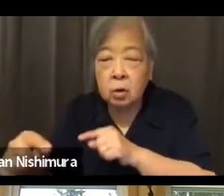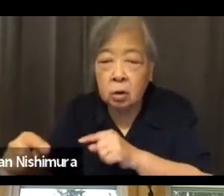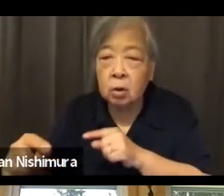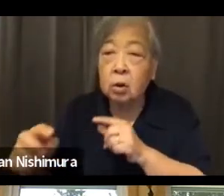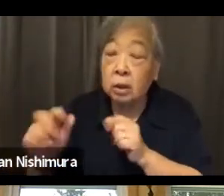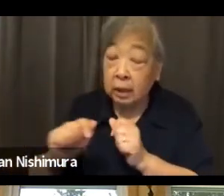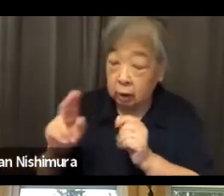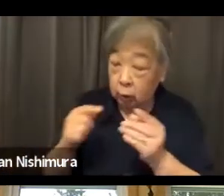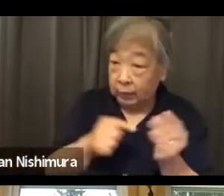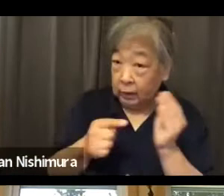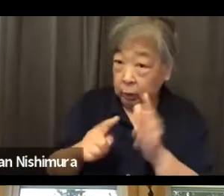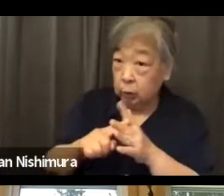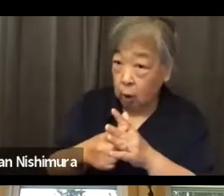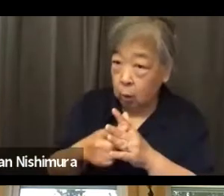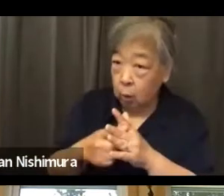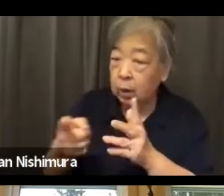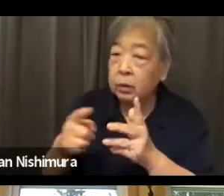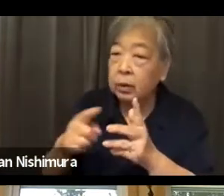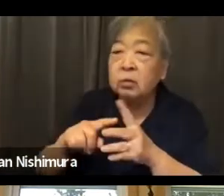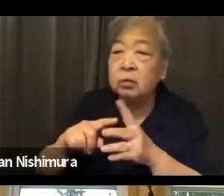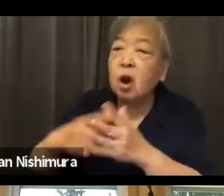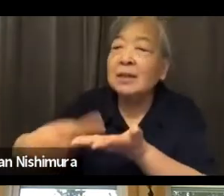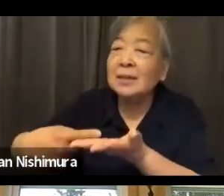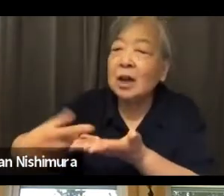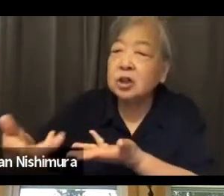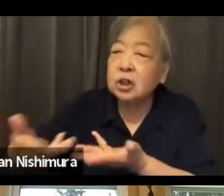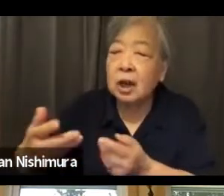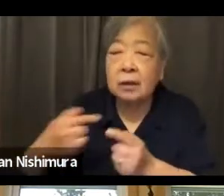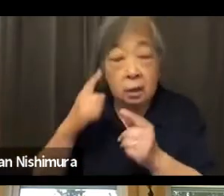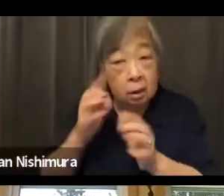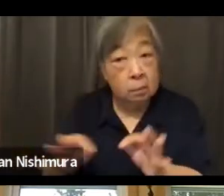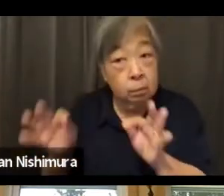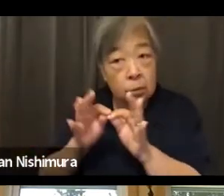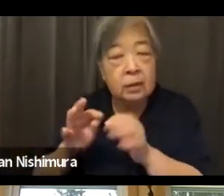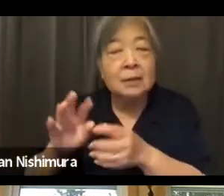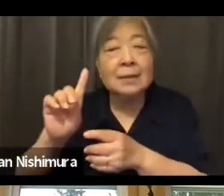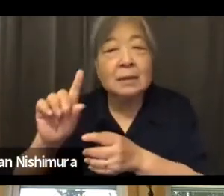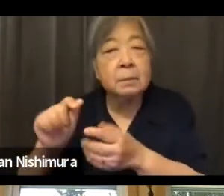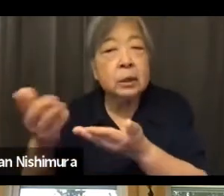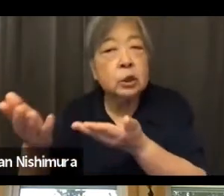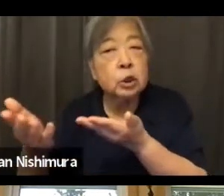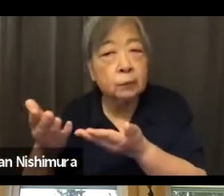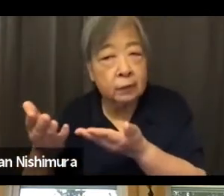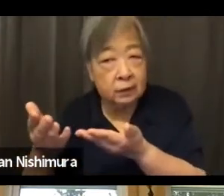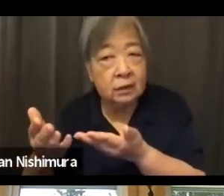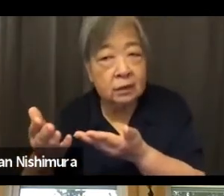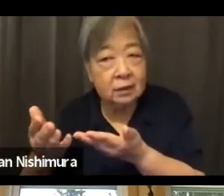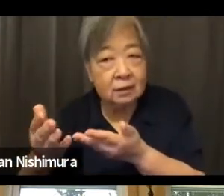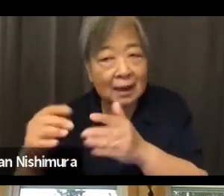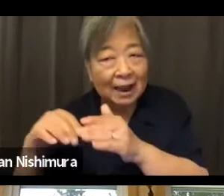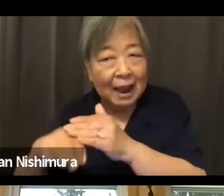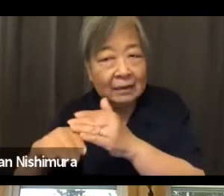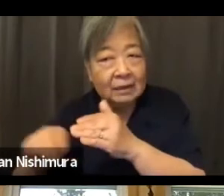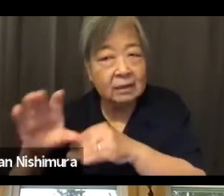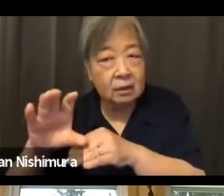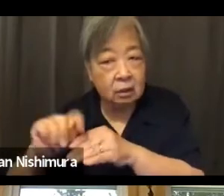I find it very important to include the Disability Services access consultant in that process,